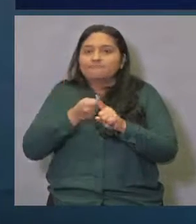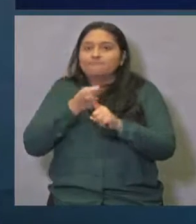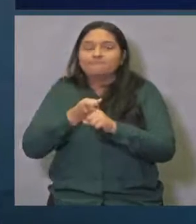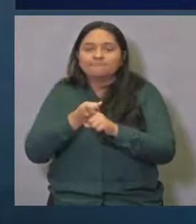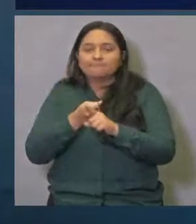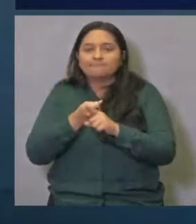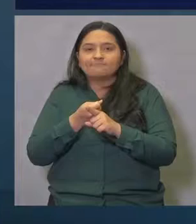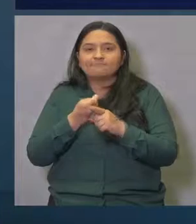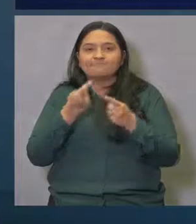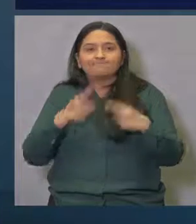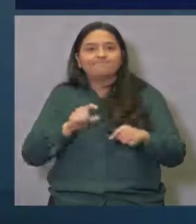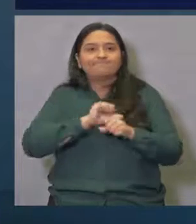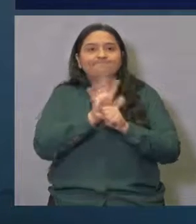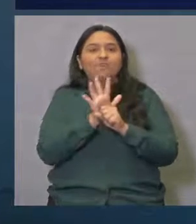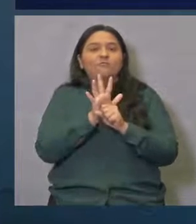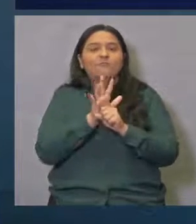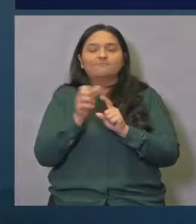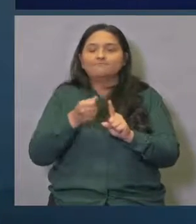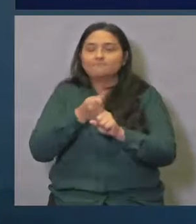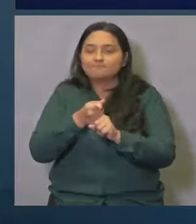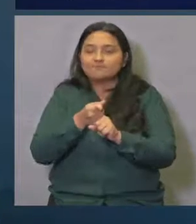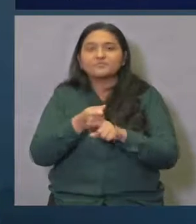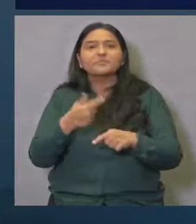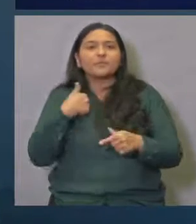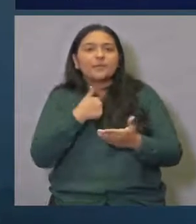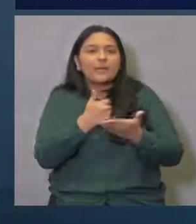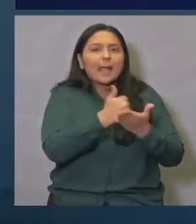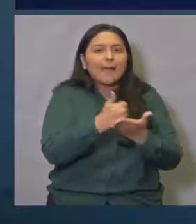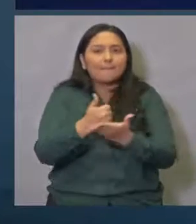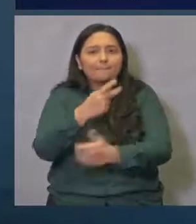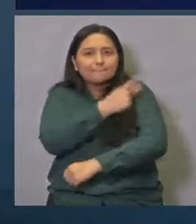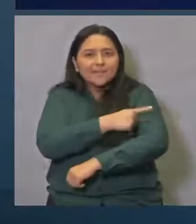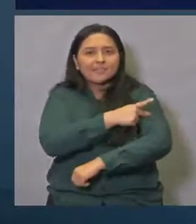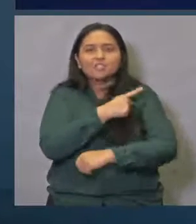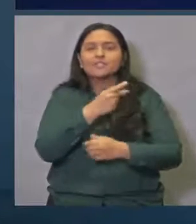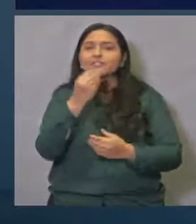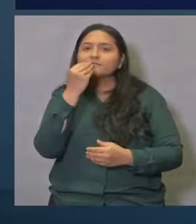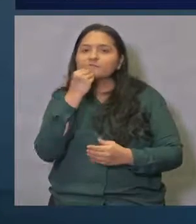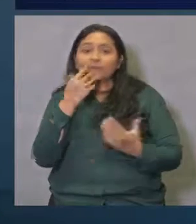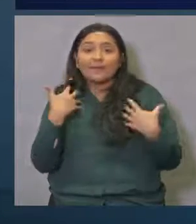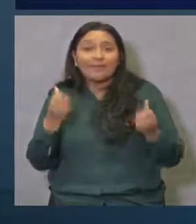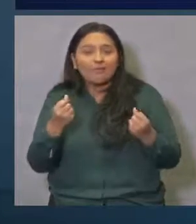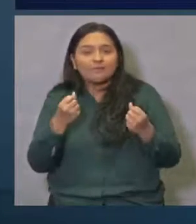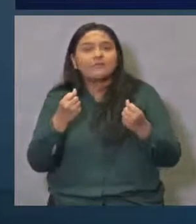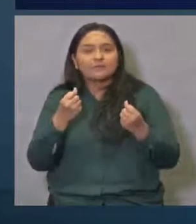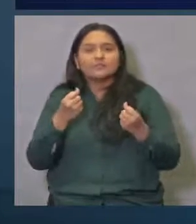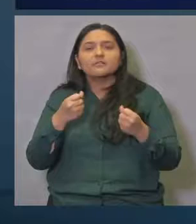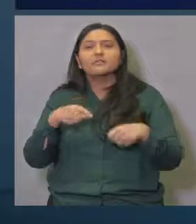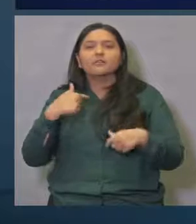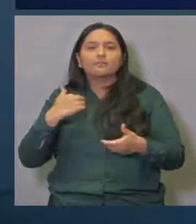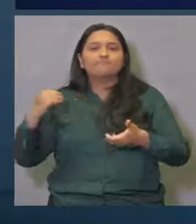THAT IS ONE OF THE FACTORS THAT IS THE RESULT OF THIS PANDEMIC.